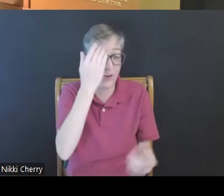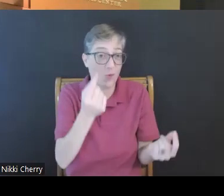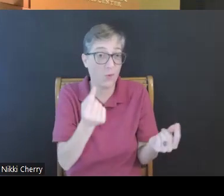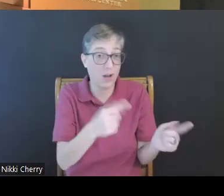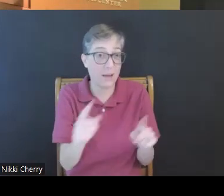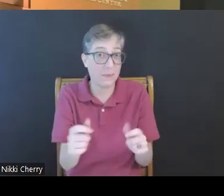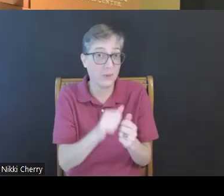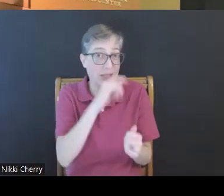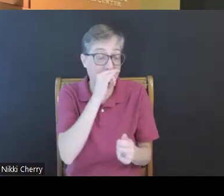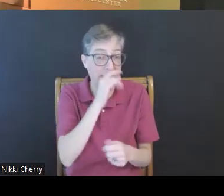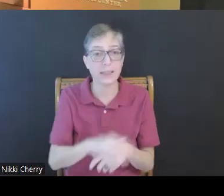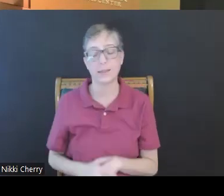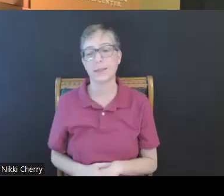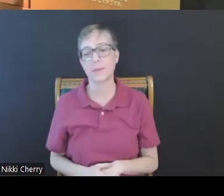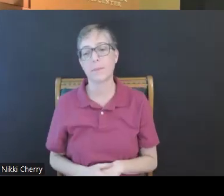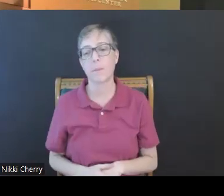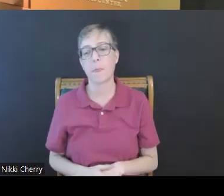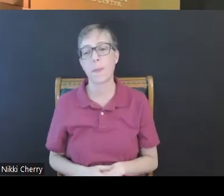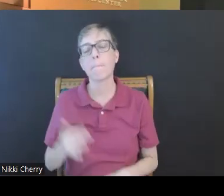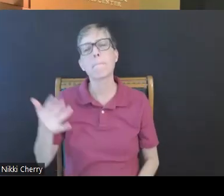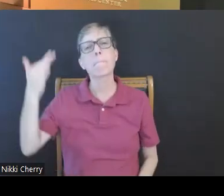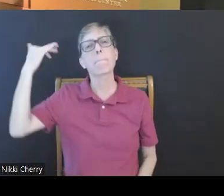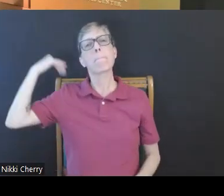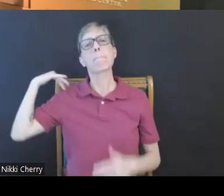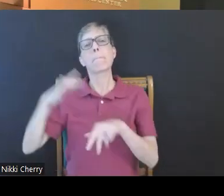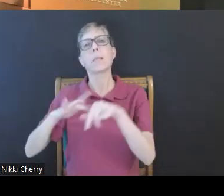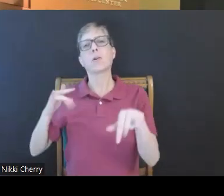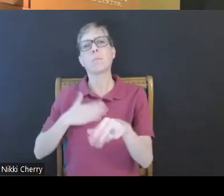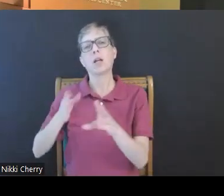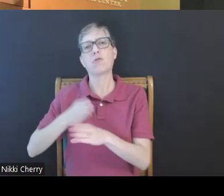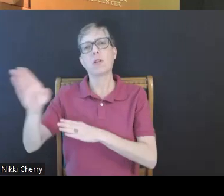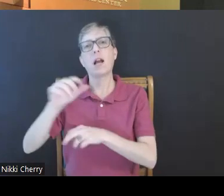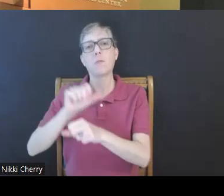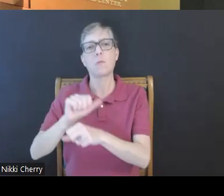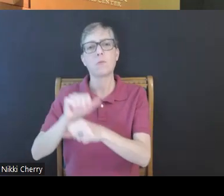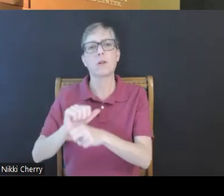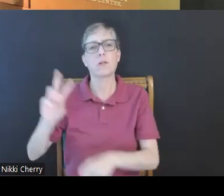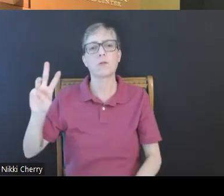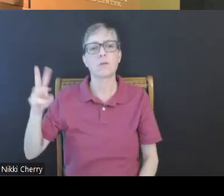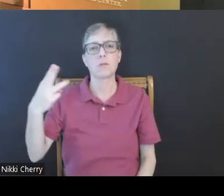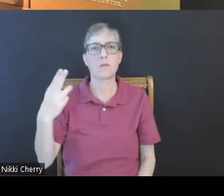early on in my career I spent uh time working at a World Health Organization and uh back then they